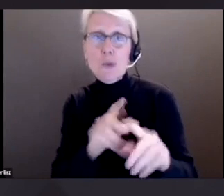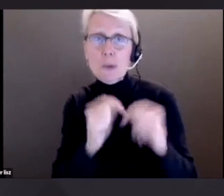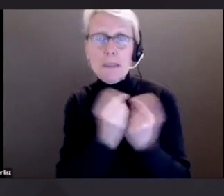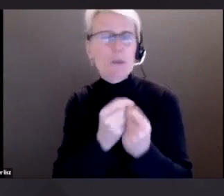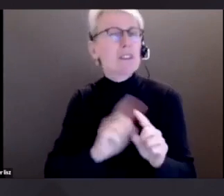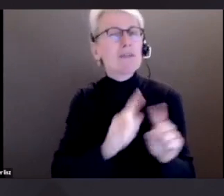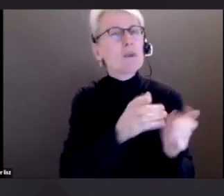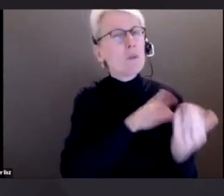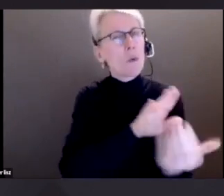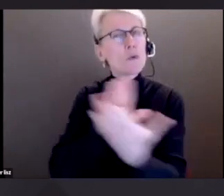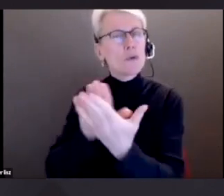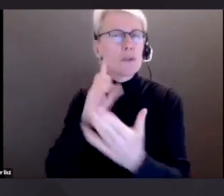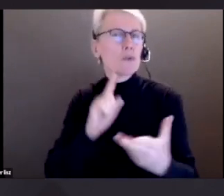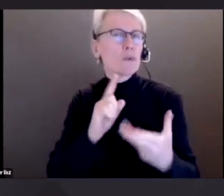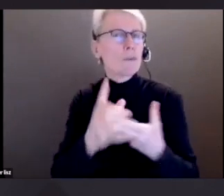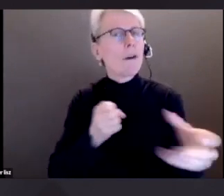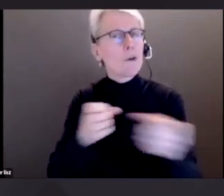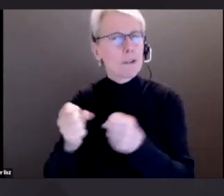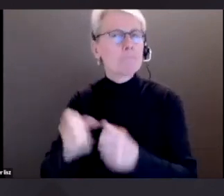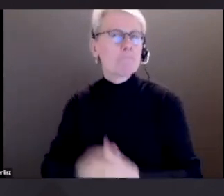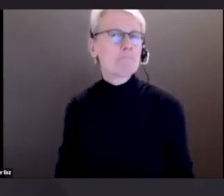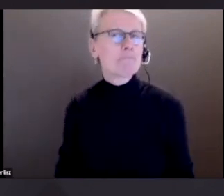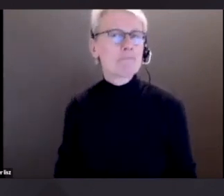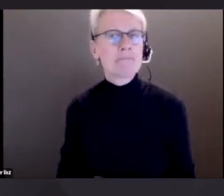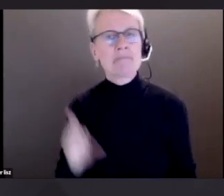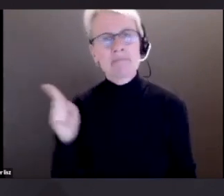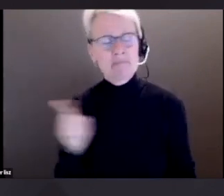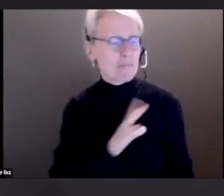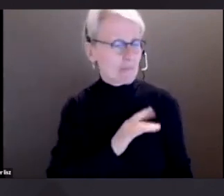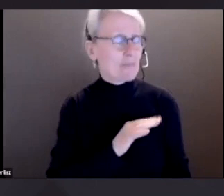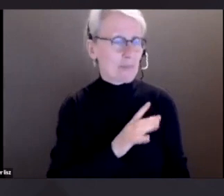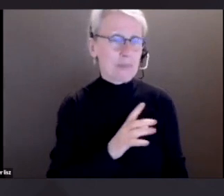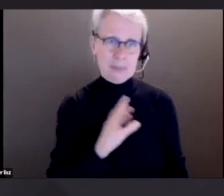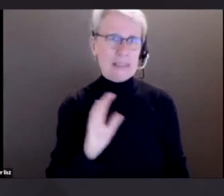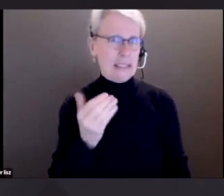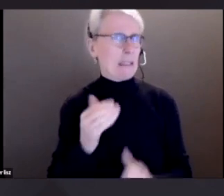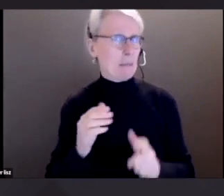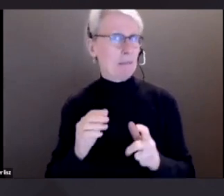That's wonderful, the word is out in the community that you're an inclusive employer and that's brilliant.